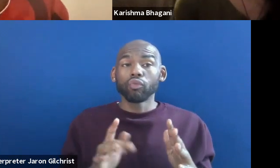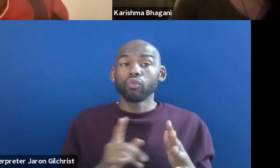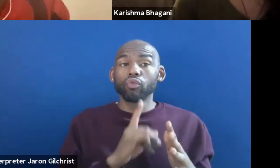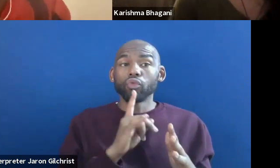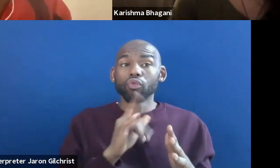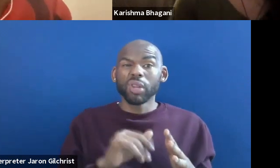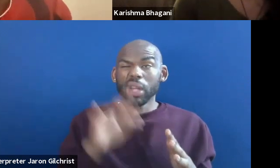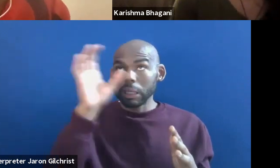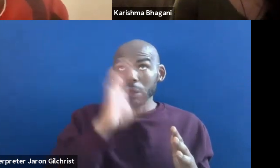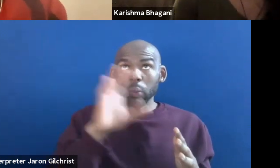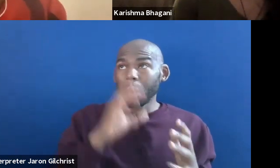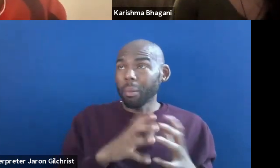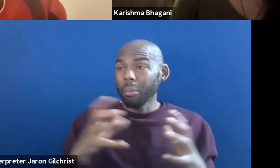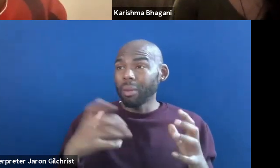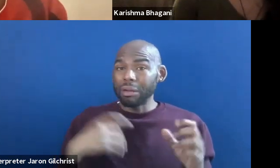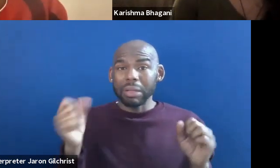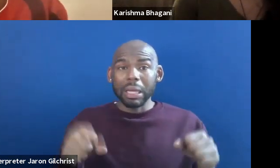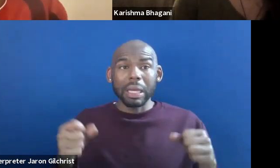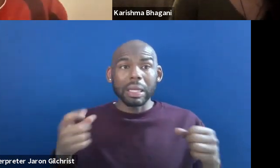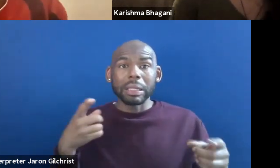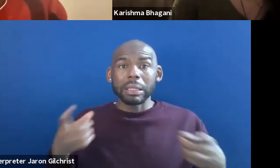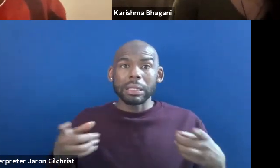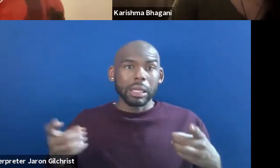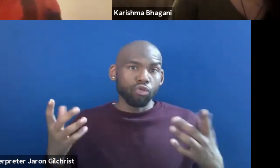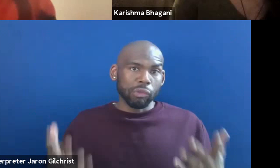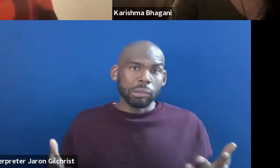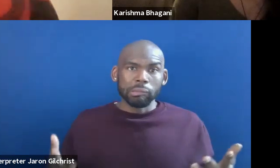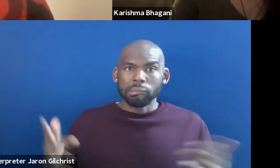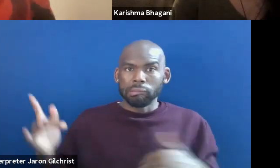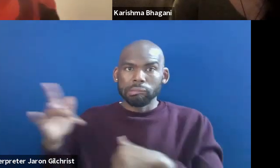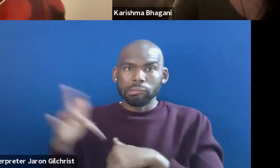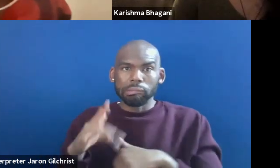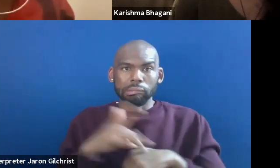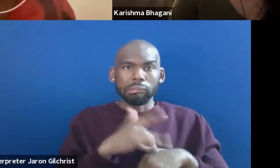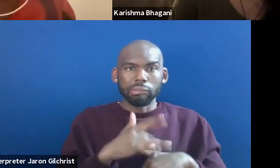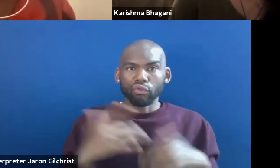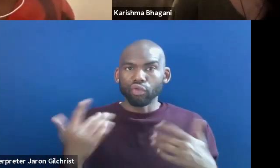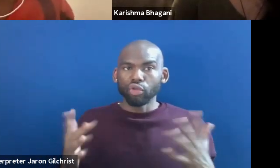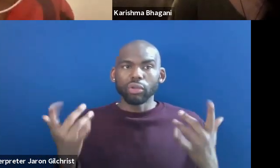as I can in directing to the point where I wanted to produce my own work